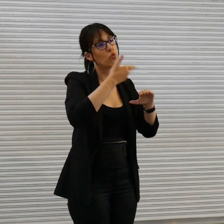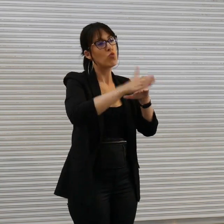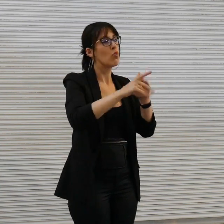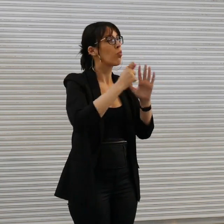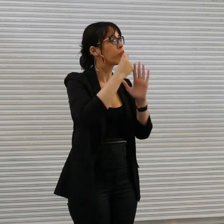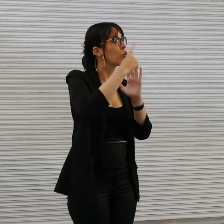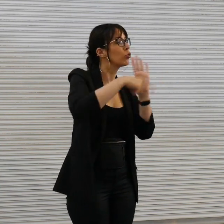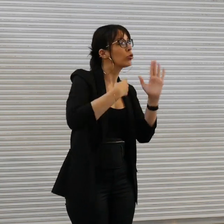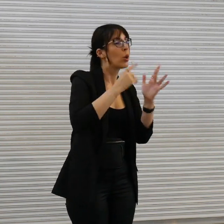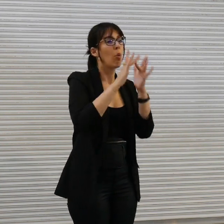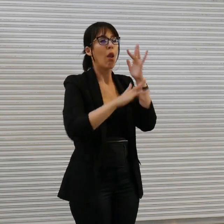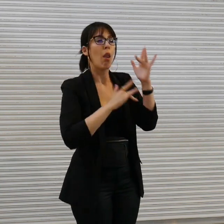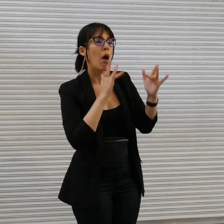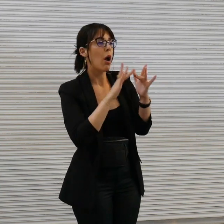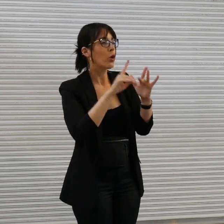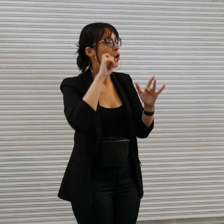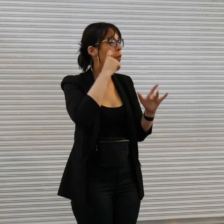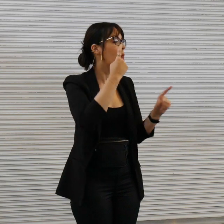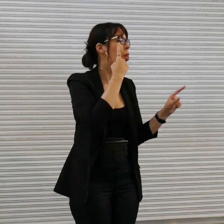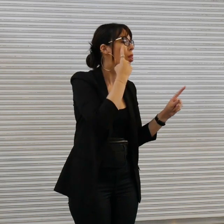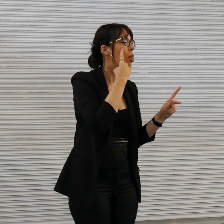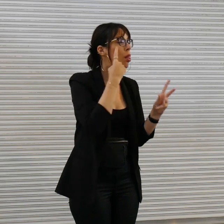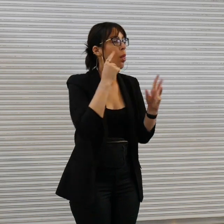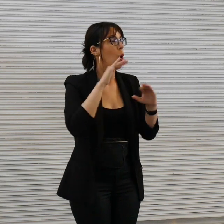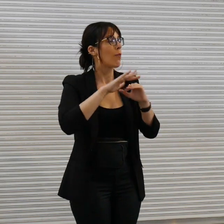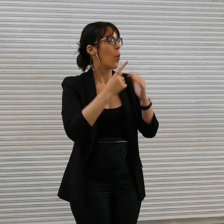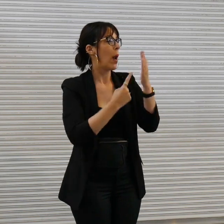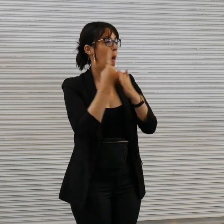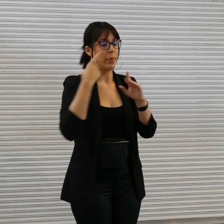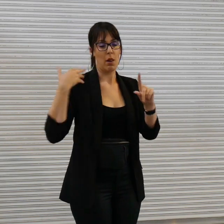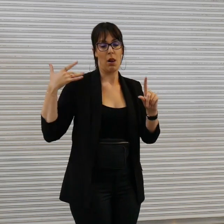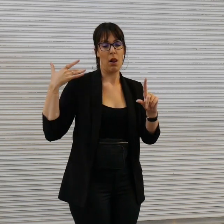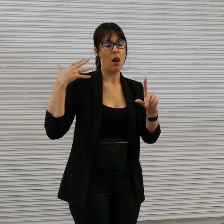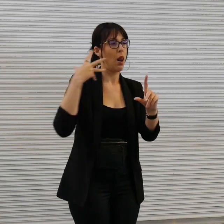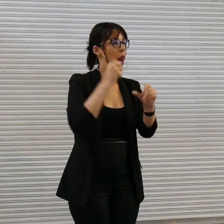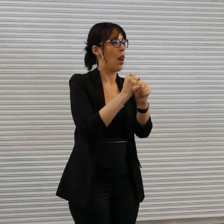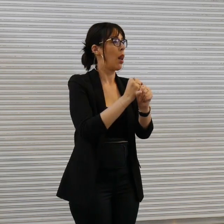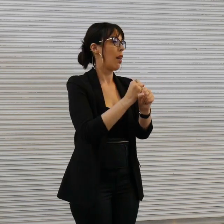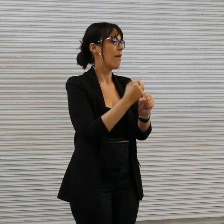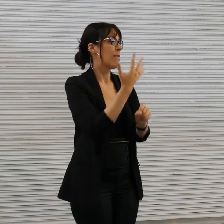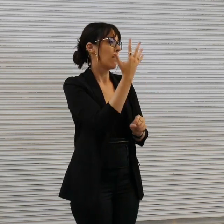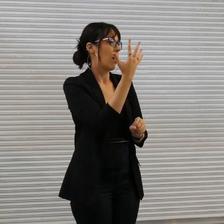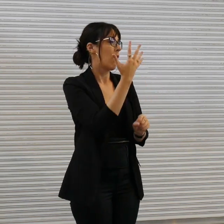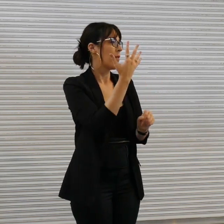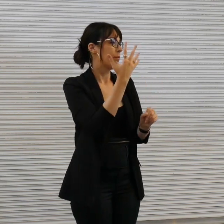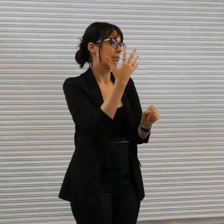media of different um projects across the decades the five Decades of AAV's existence um and this